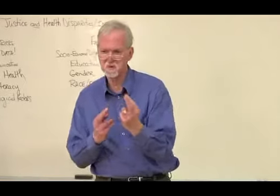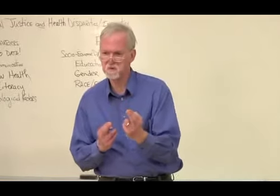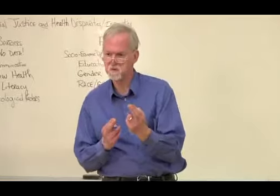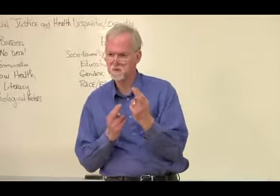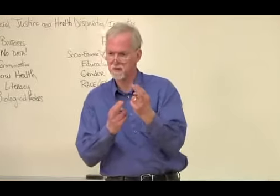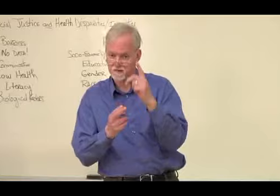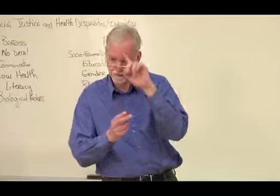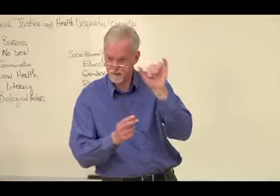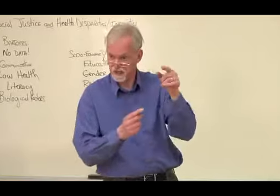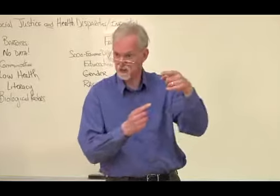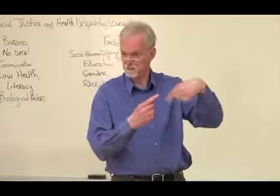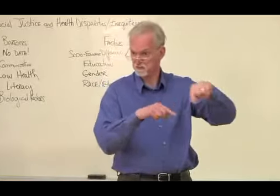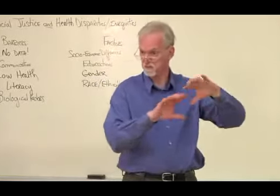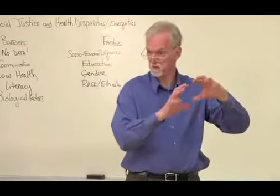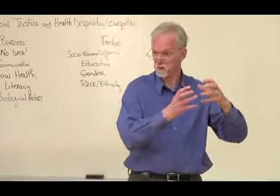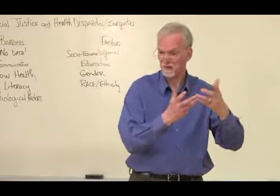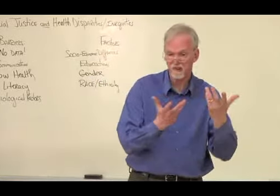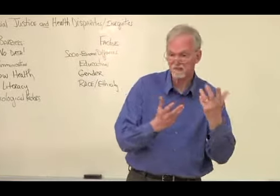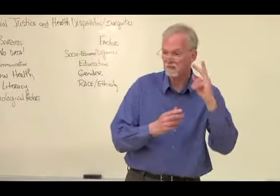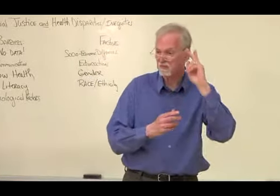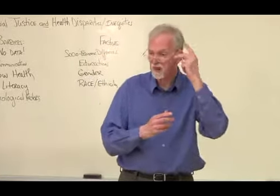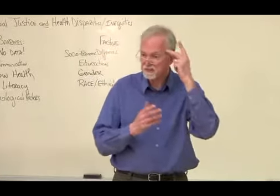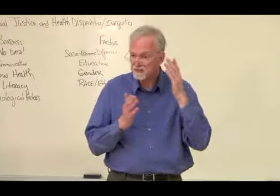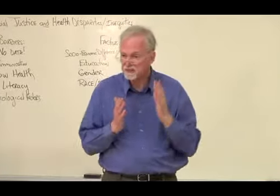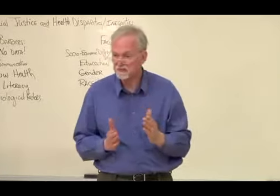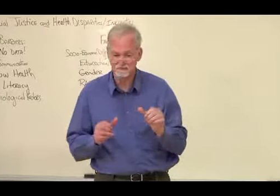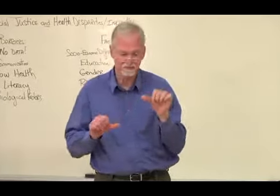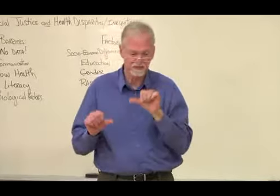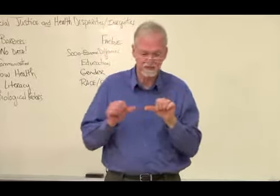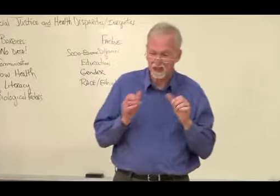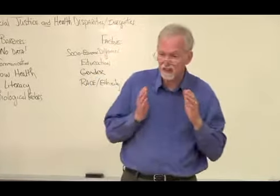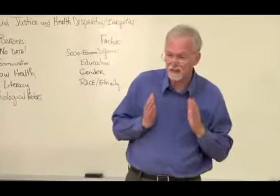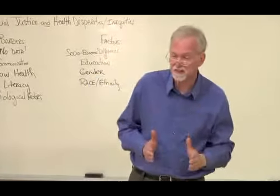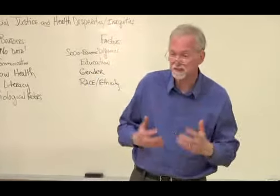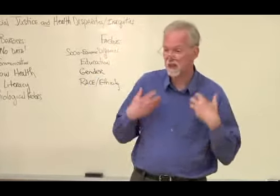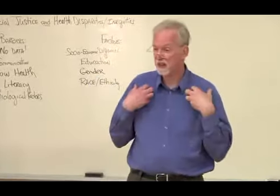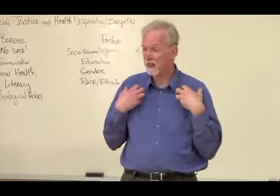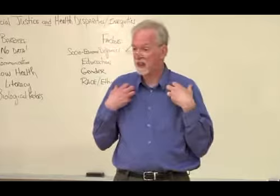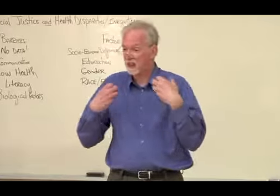Come up with two recommendations for them, things that politicians or scientists,